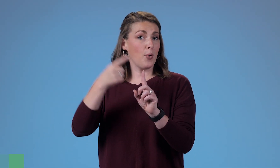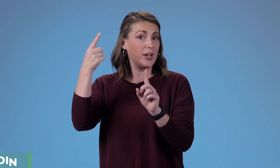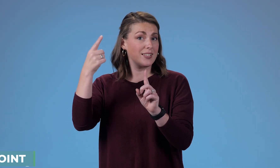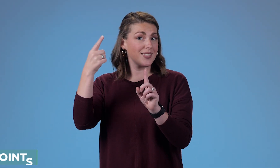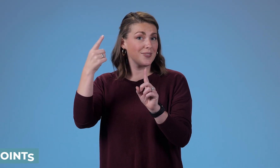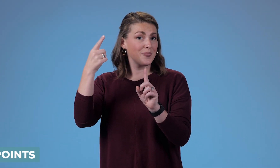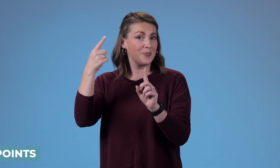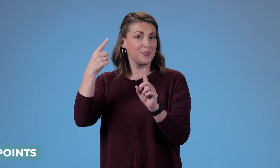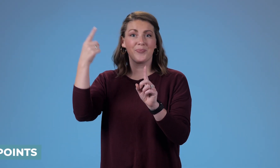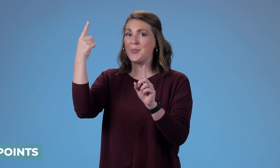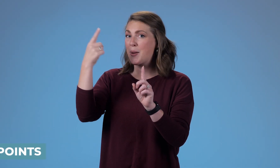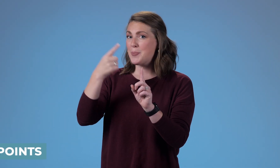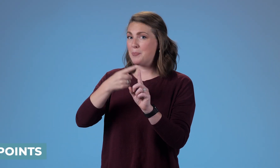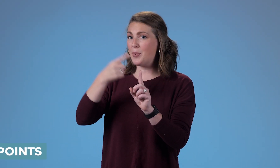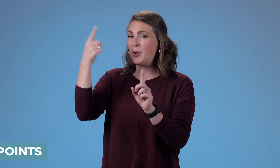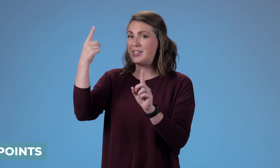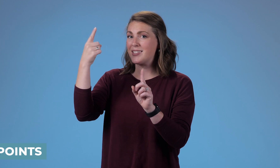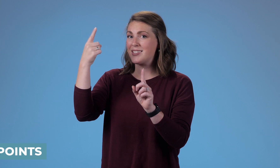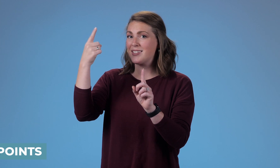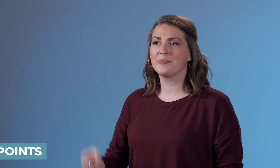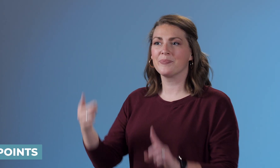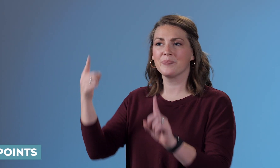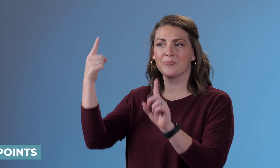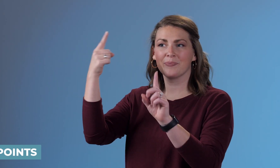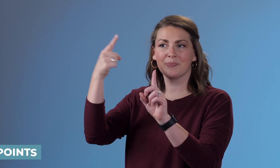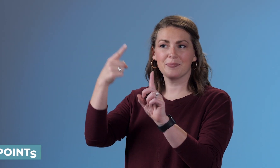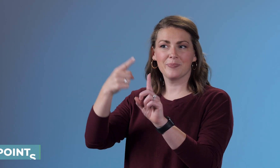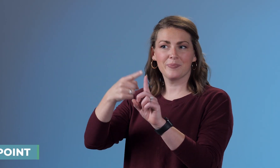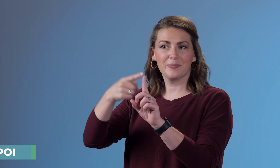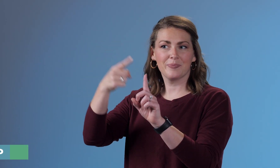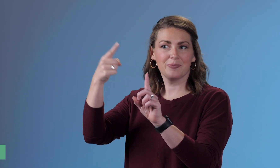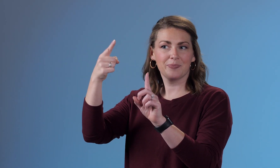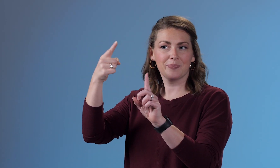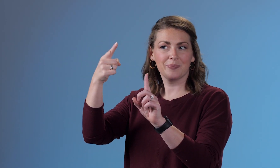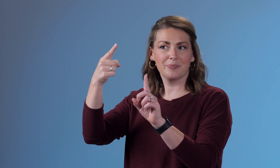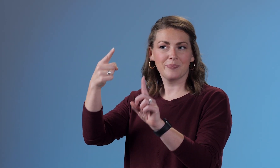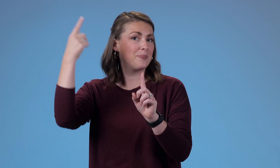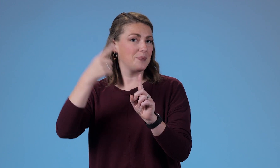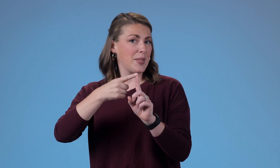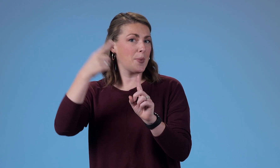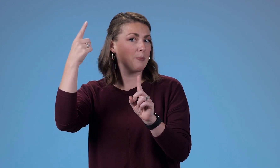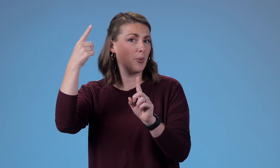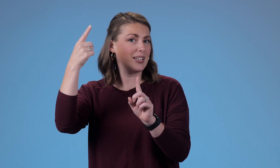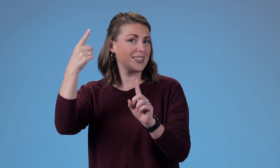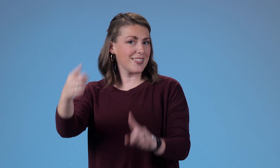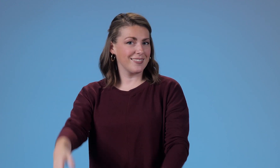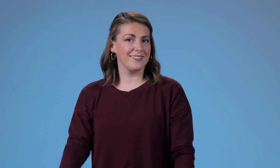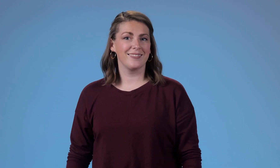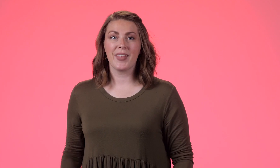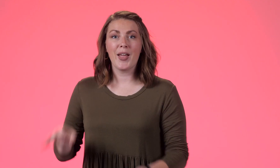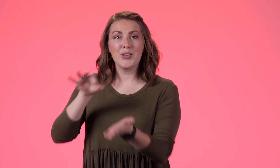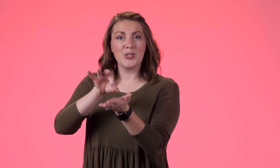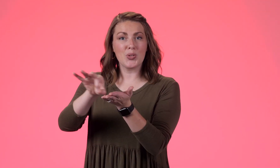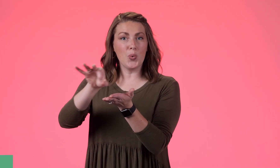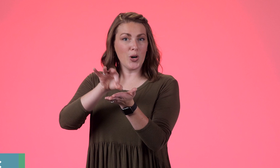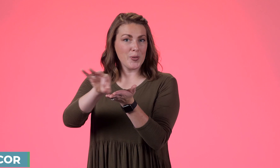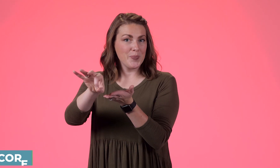POINTS POINTS This is like you're getting points in a game. POINTS SCORE